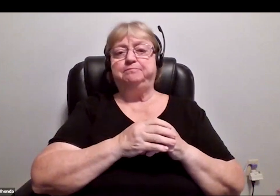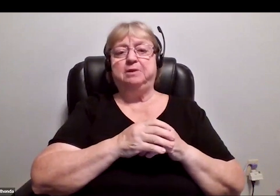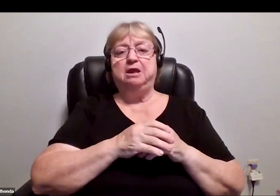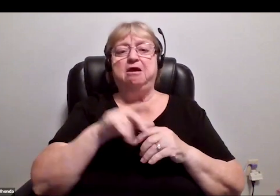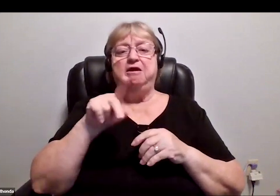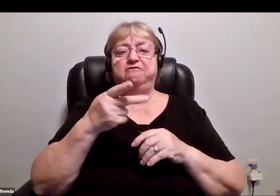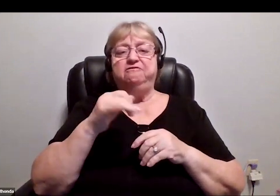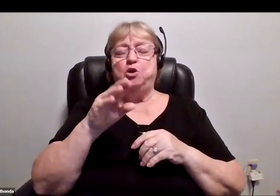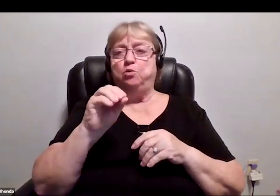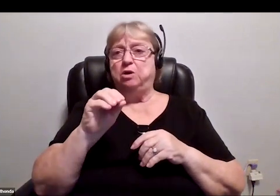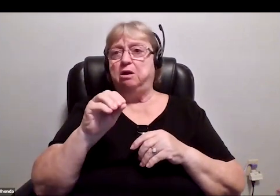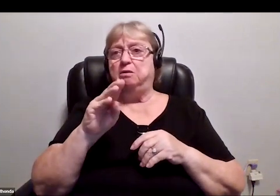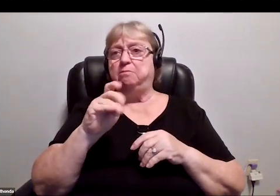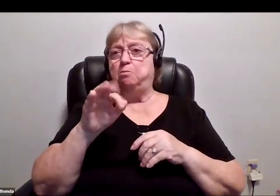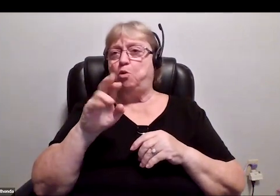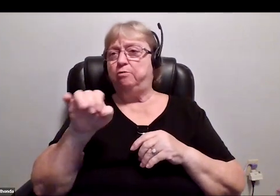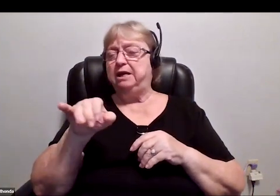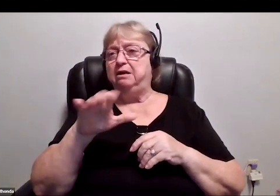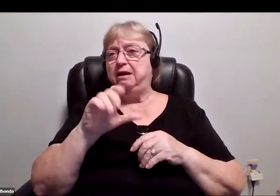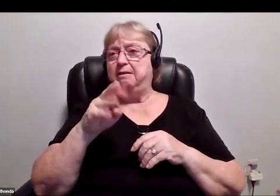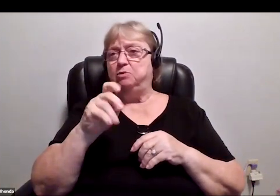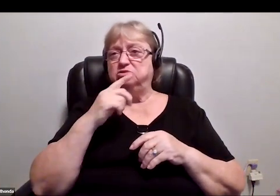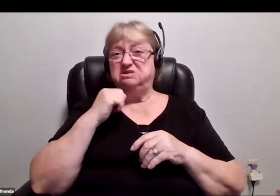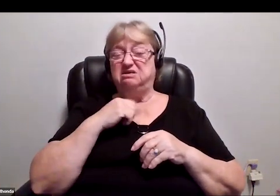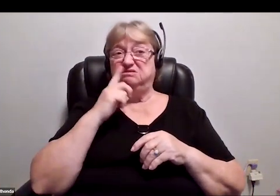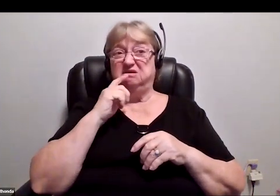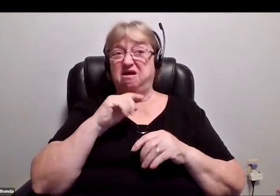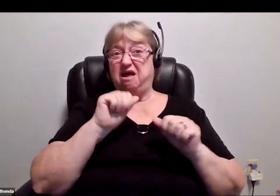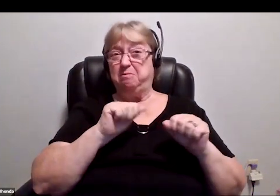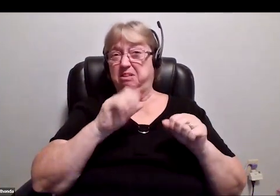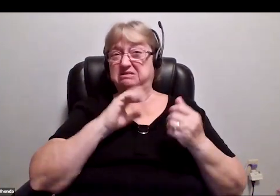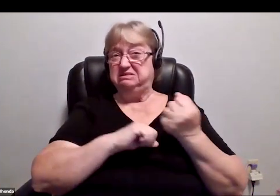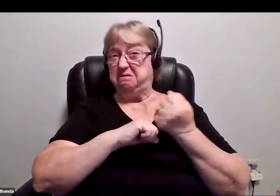sometimes calls ableism a trajectory of perfection that shapes systems of value and worth,